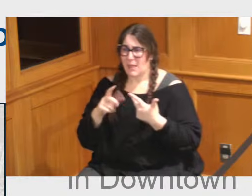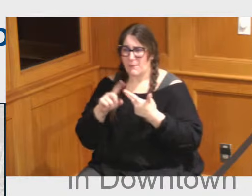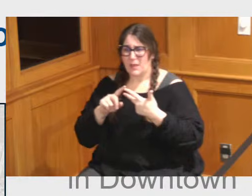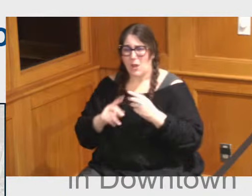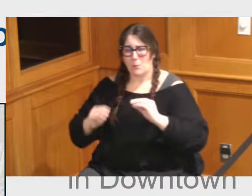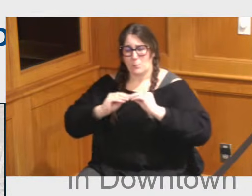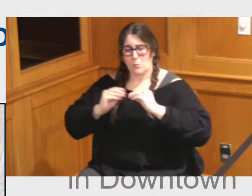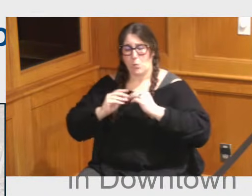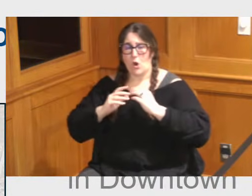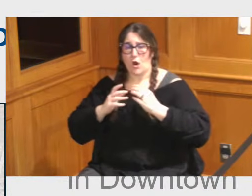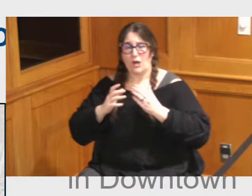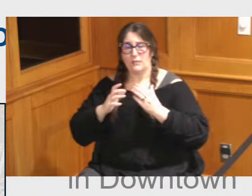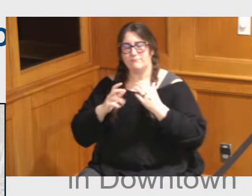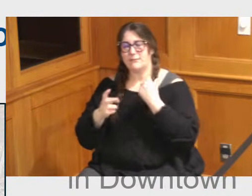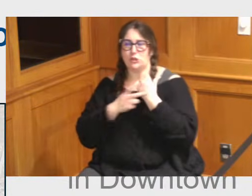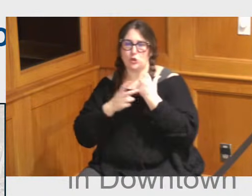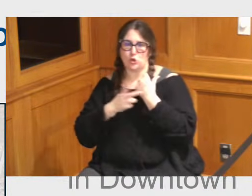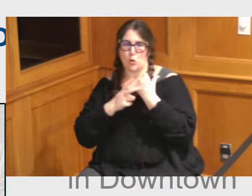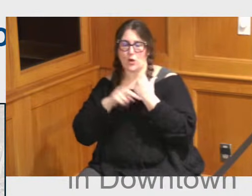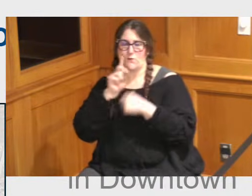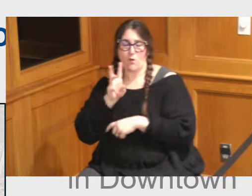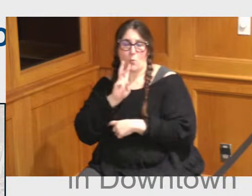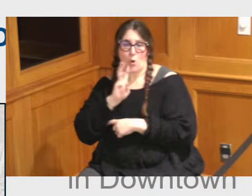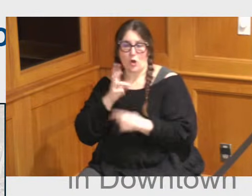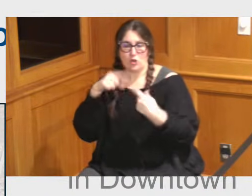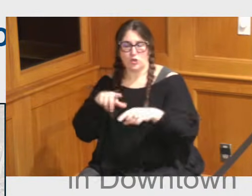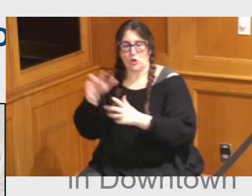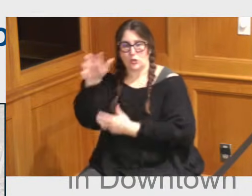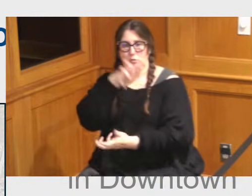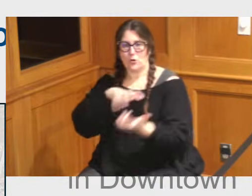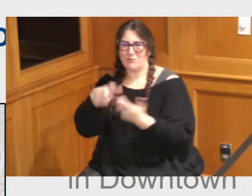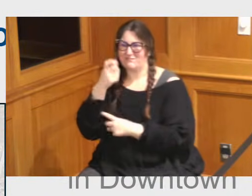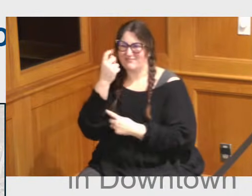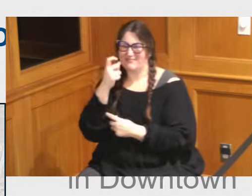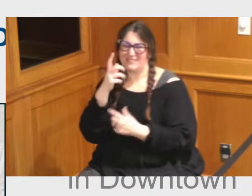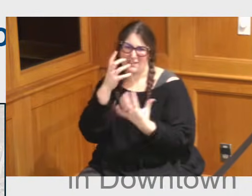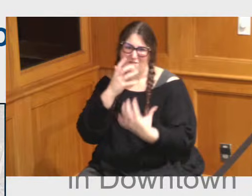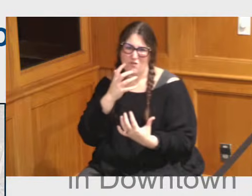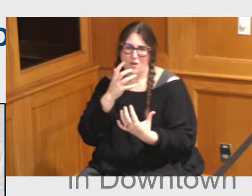during storms? Unfortunately, this is a separated area already. Not unfortunately. Fortunately,